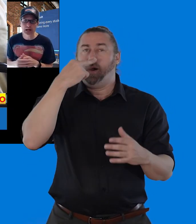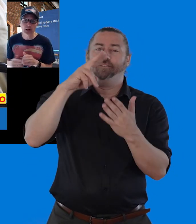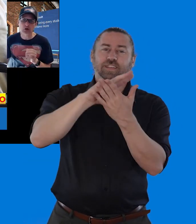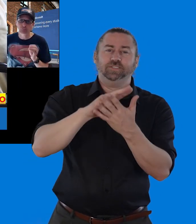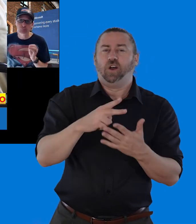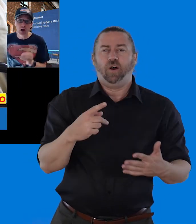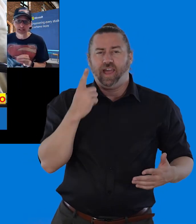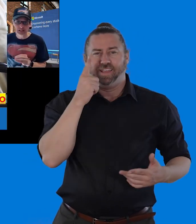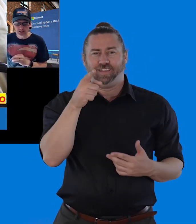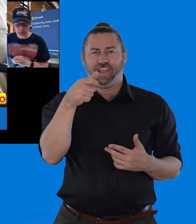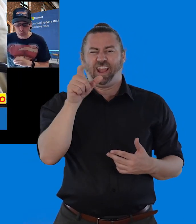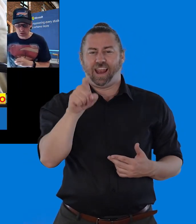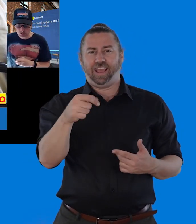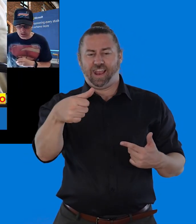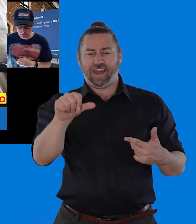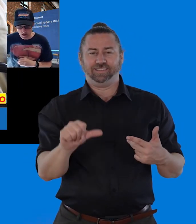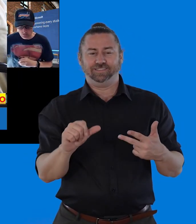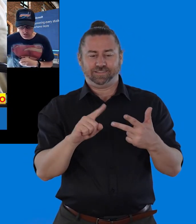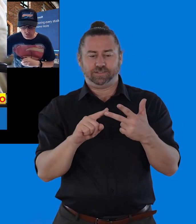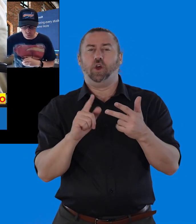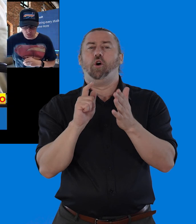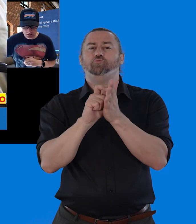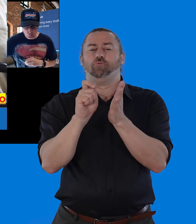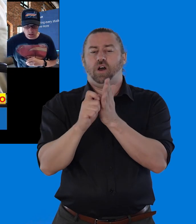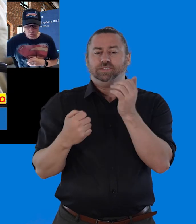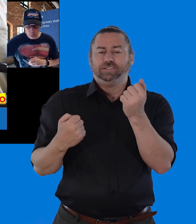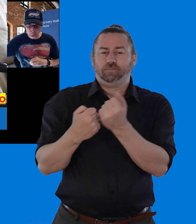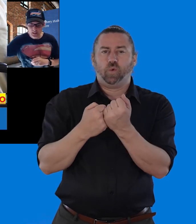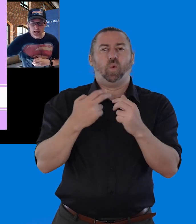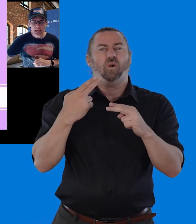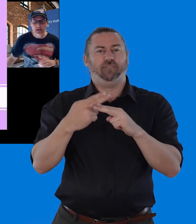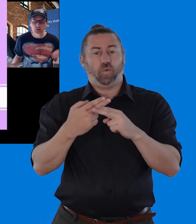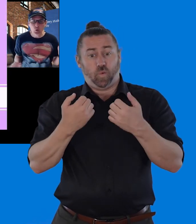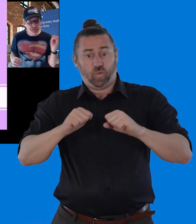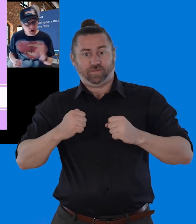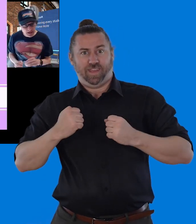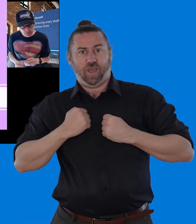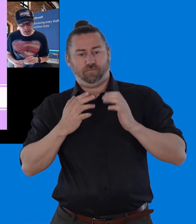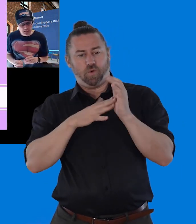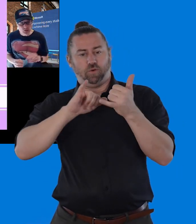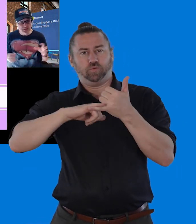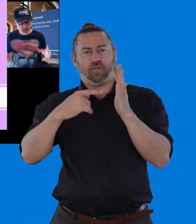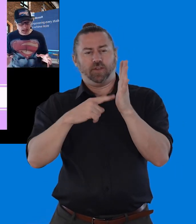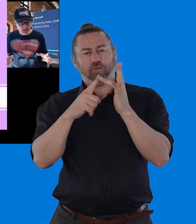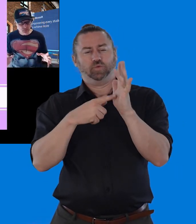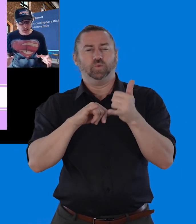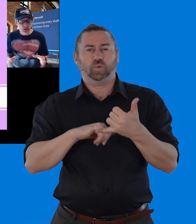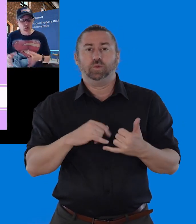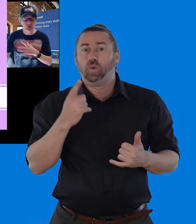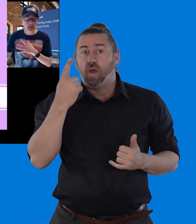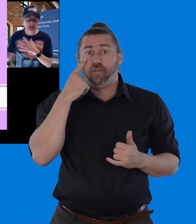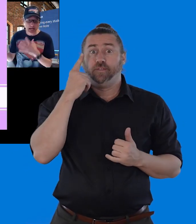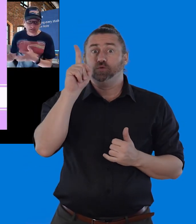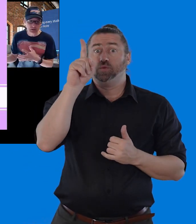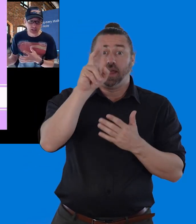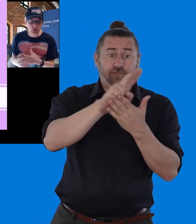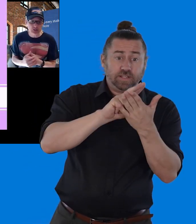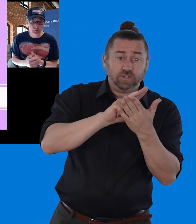we're gonna look at writing support using the Microsoft tools as well. If you wanna find the videos, today's video as well as other videos,